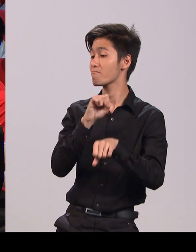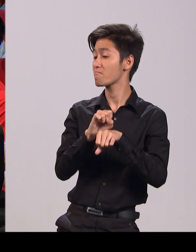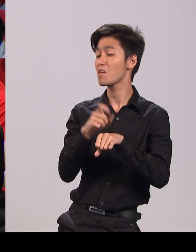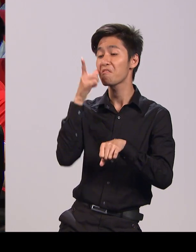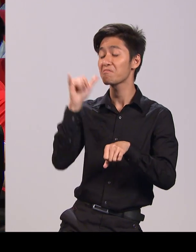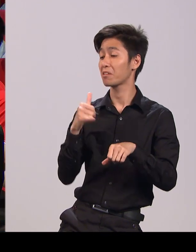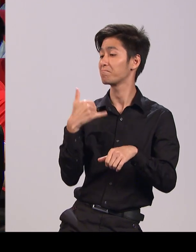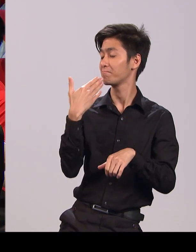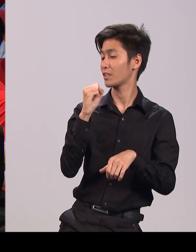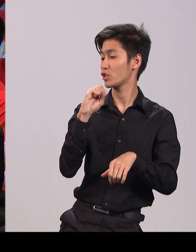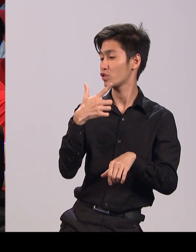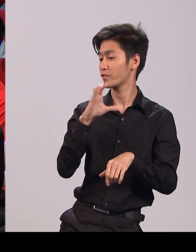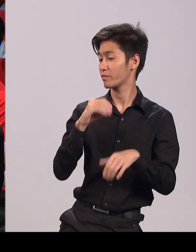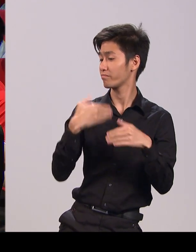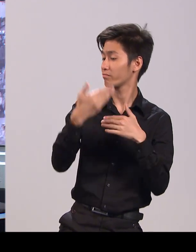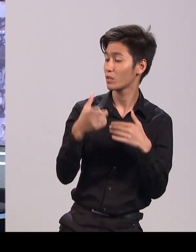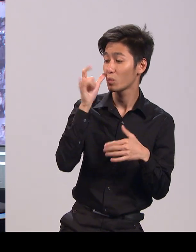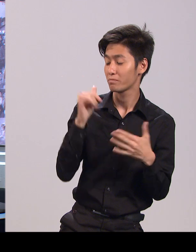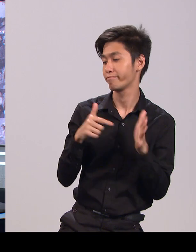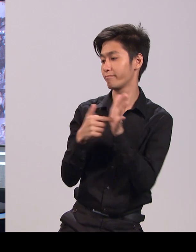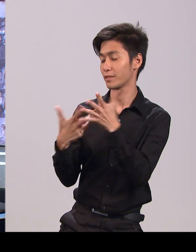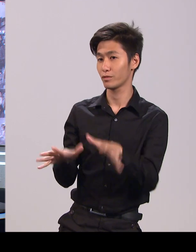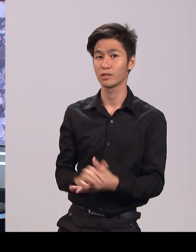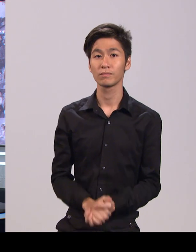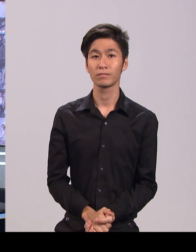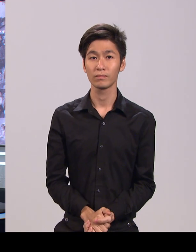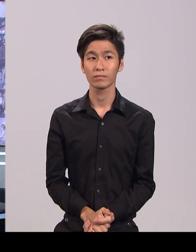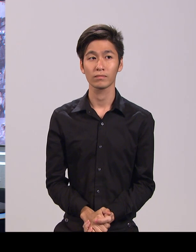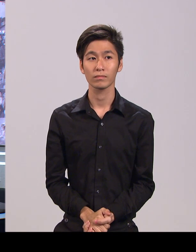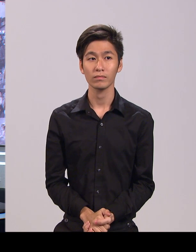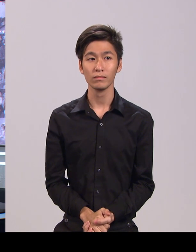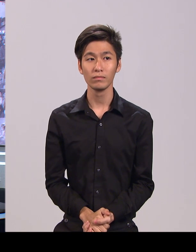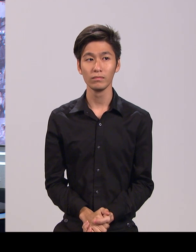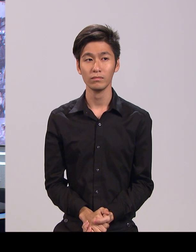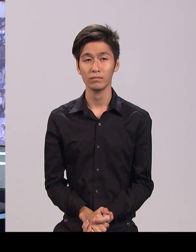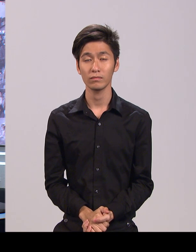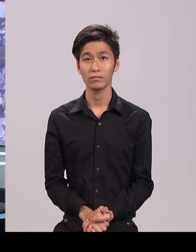We are people building on the work of each generation, looking to the future with confidence.